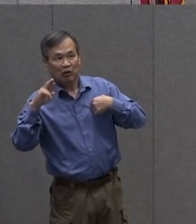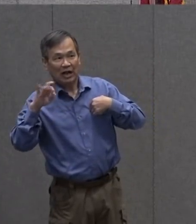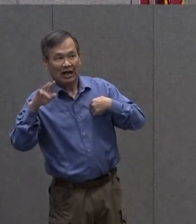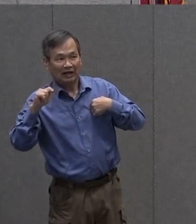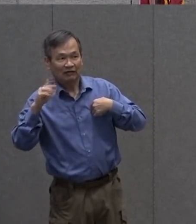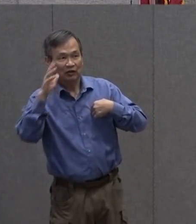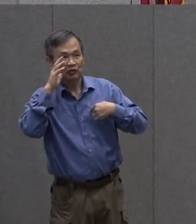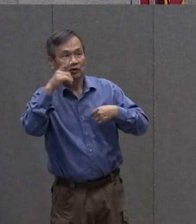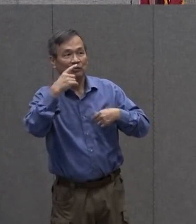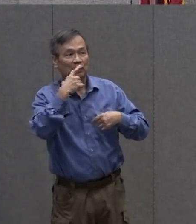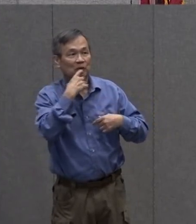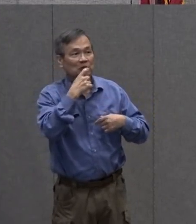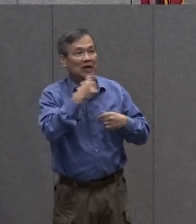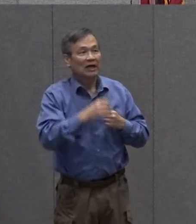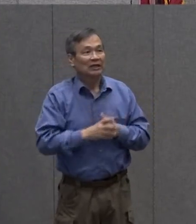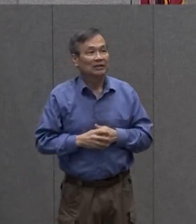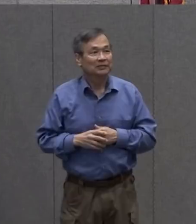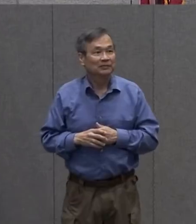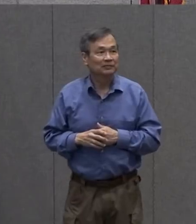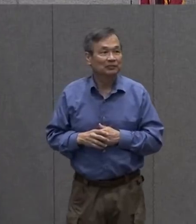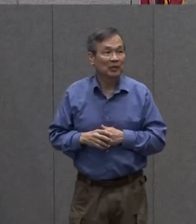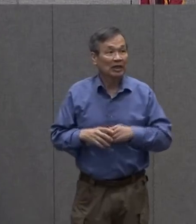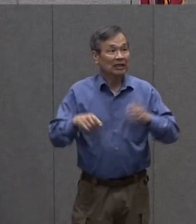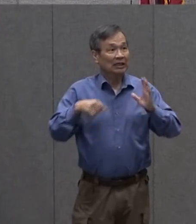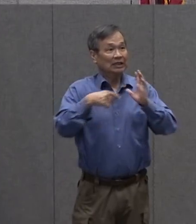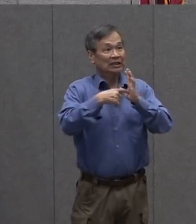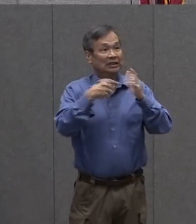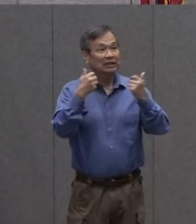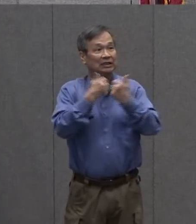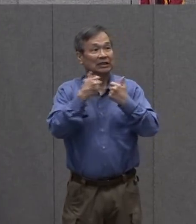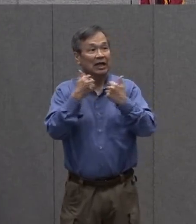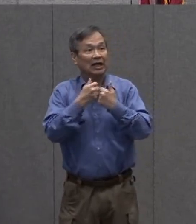And what makes this game special is that